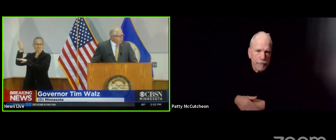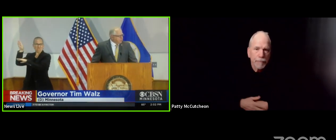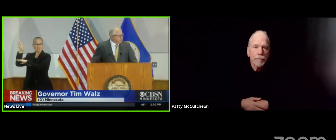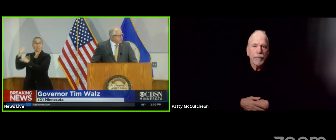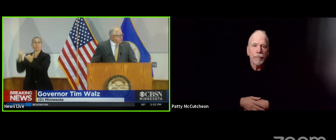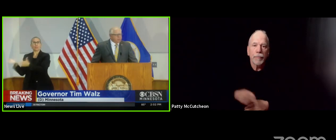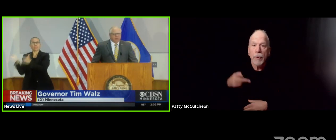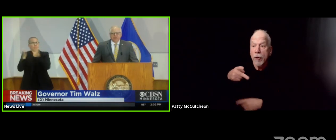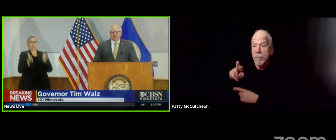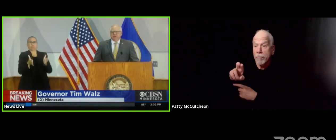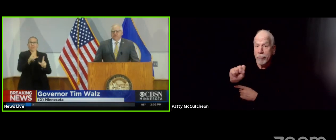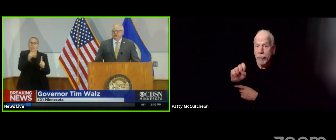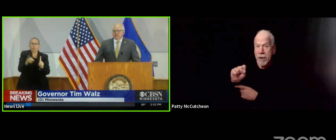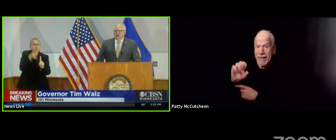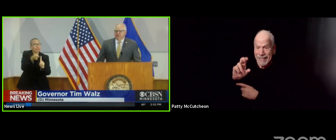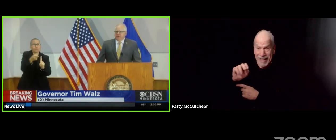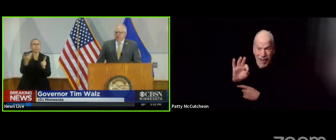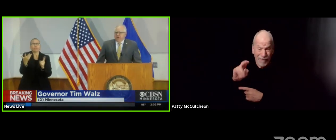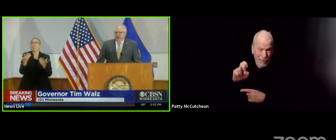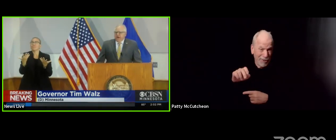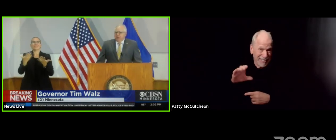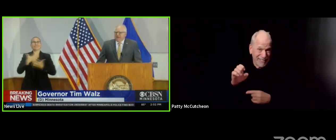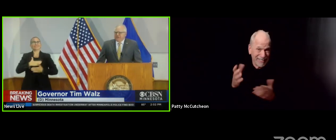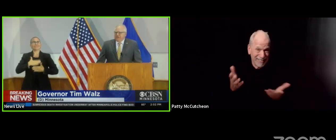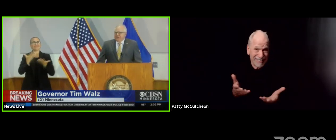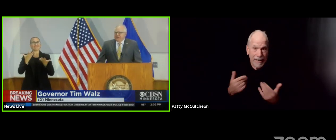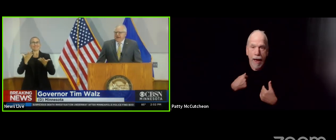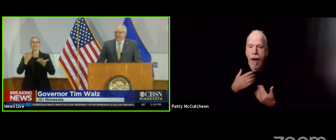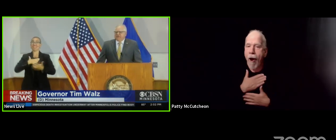OF THE MOST ENJOYABLE THINGS YOU GET TO DO AS GOVERNOR, WATCHING ADVOCACY